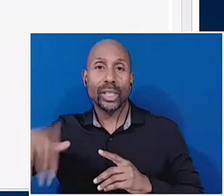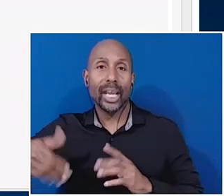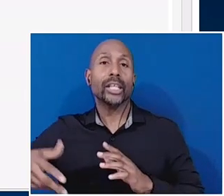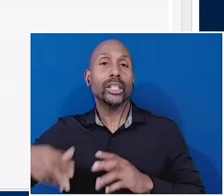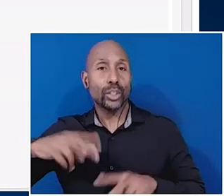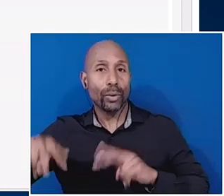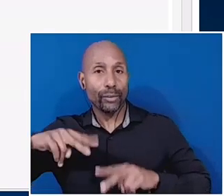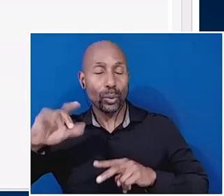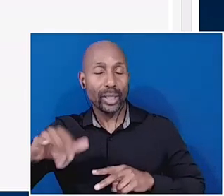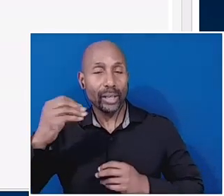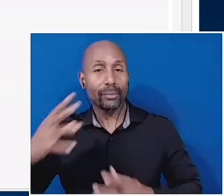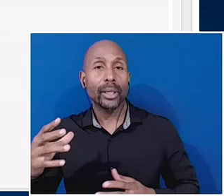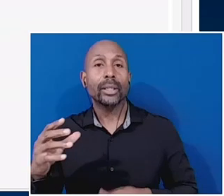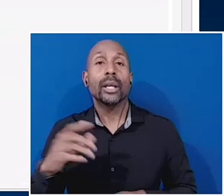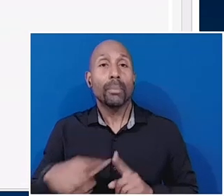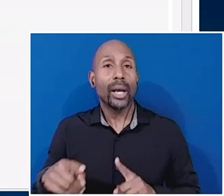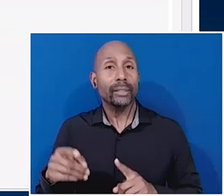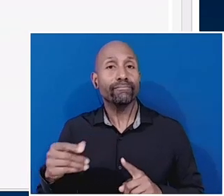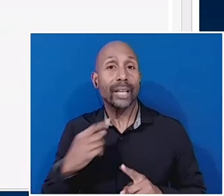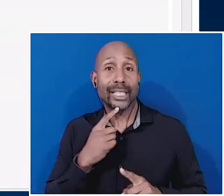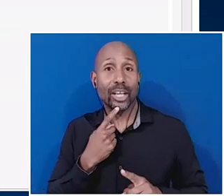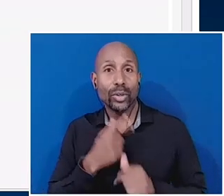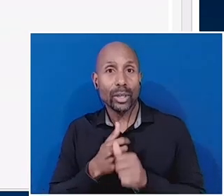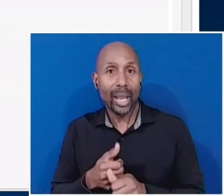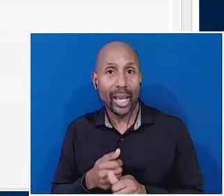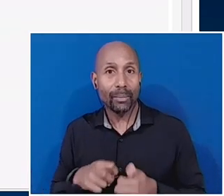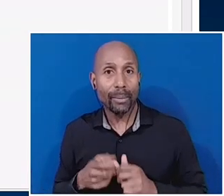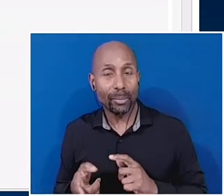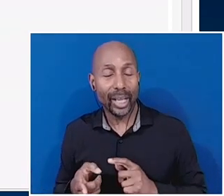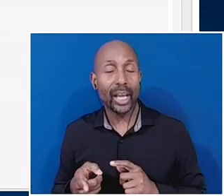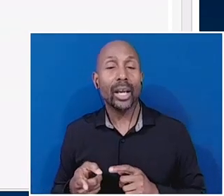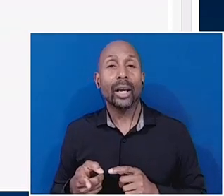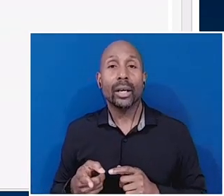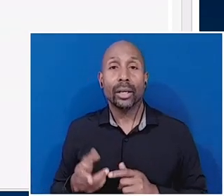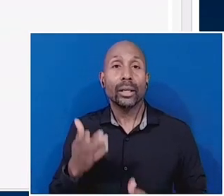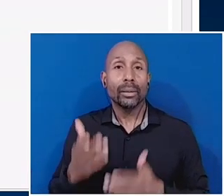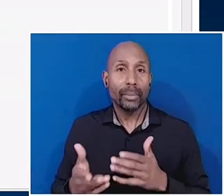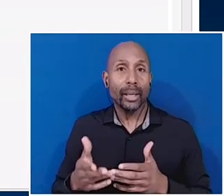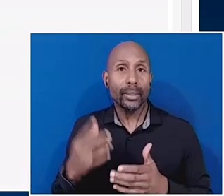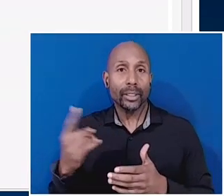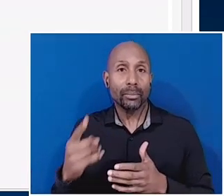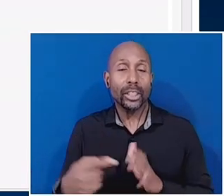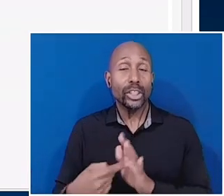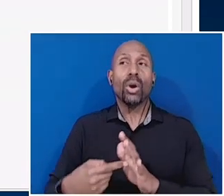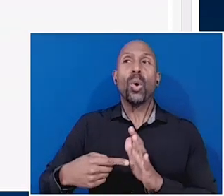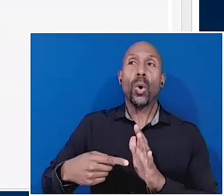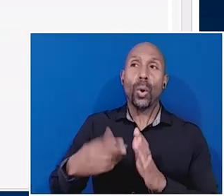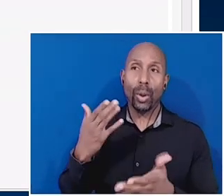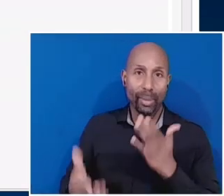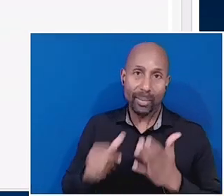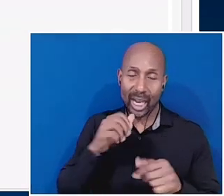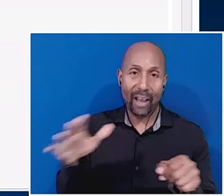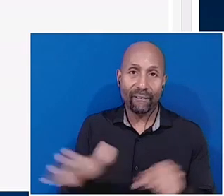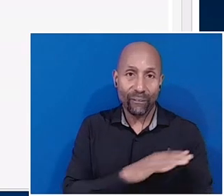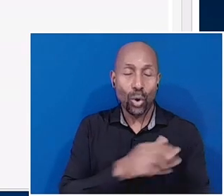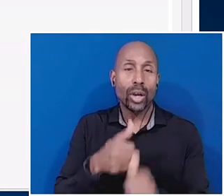compliance problem to indicate that there might not be full compliance with all of the Title IV protections for students and taxpayers. So that makes sense to me.